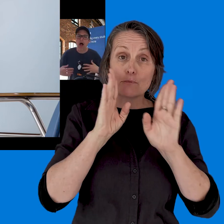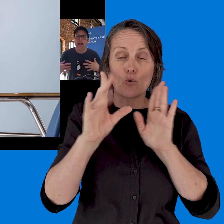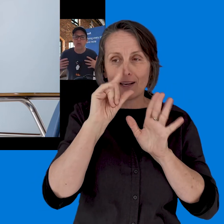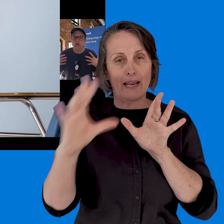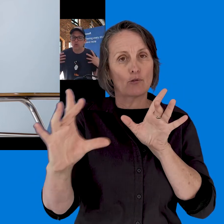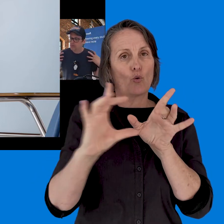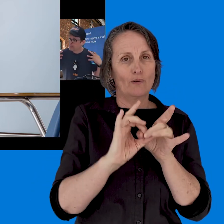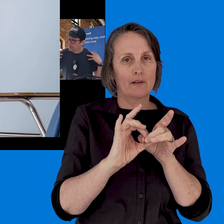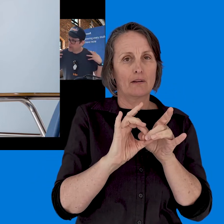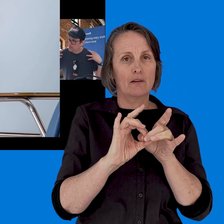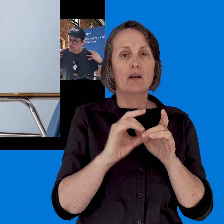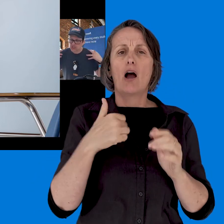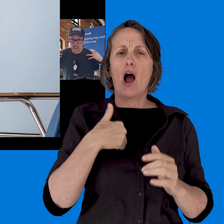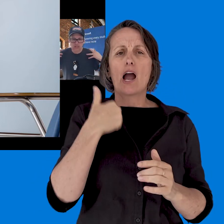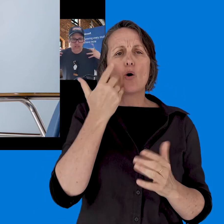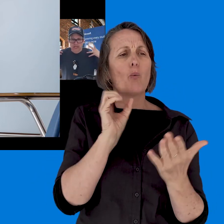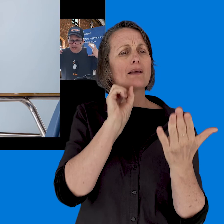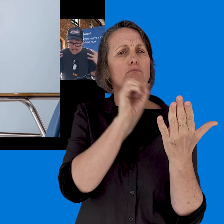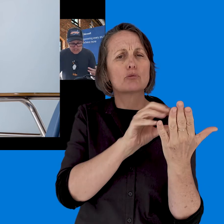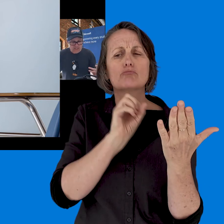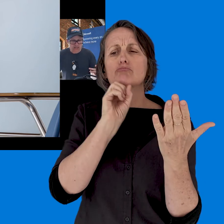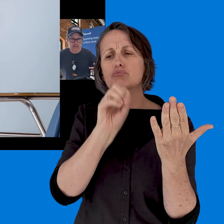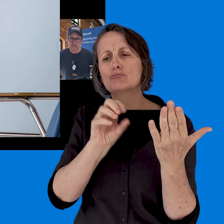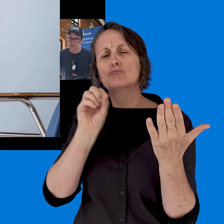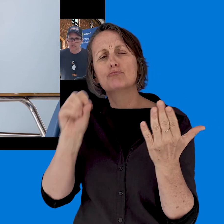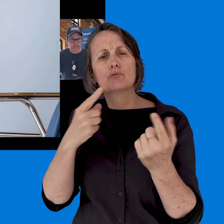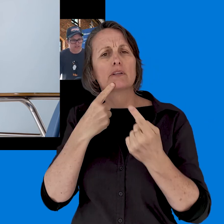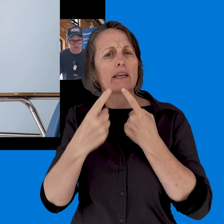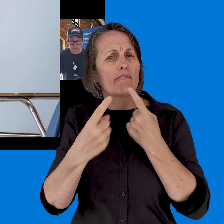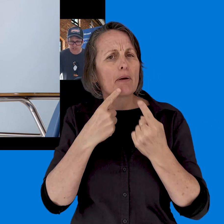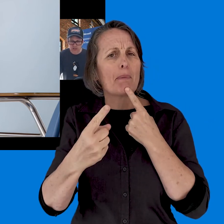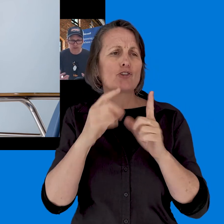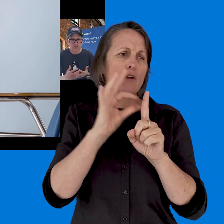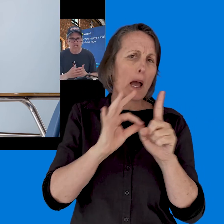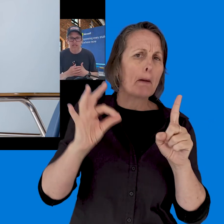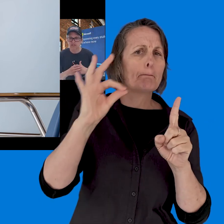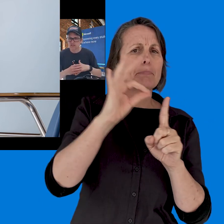I will be publishing case studies and links to feature updates